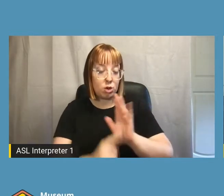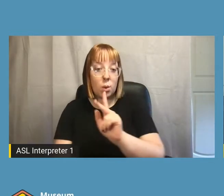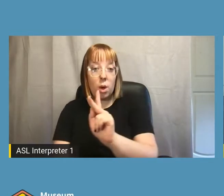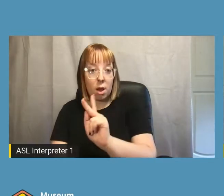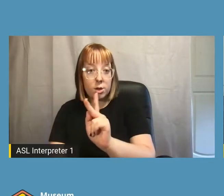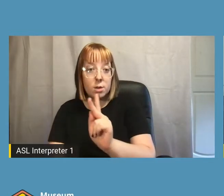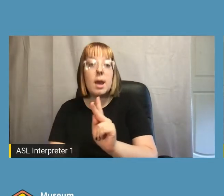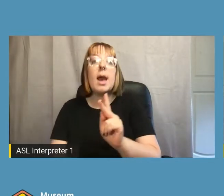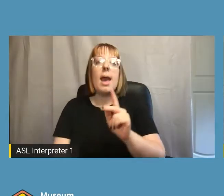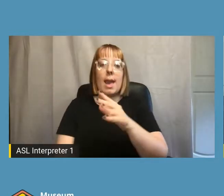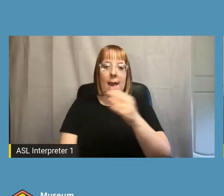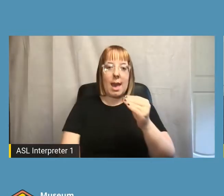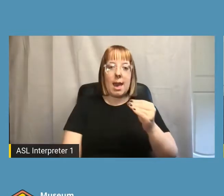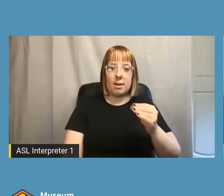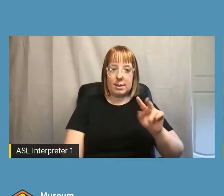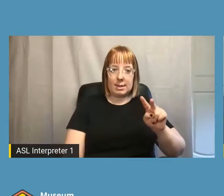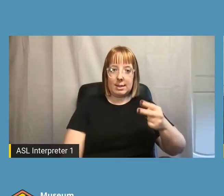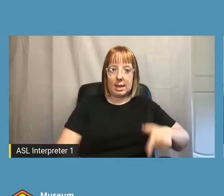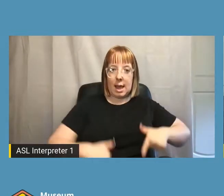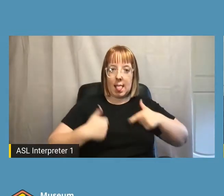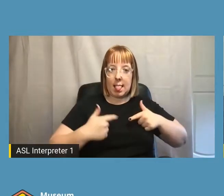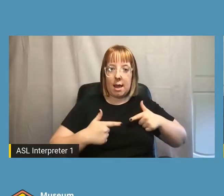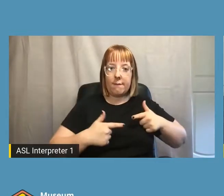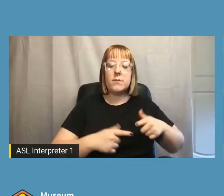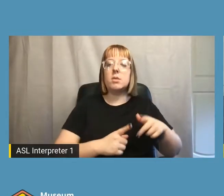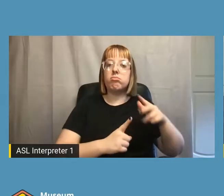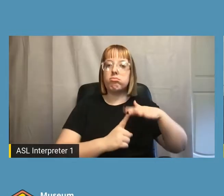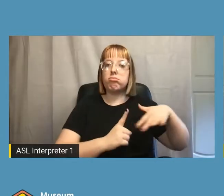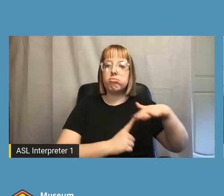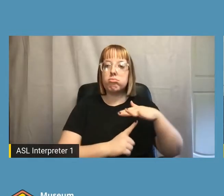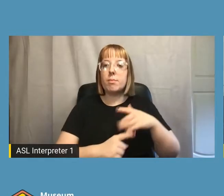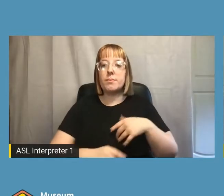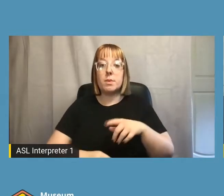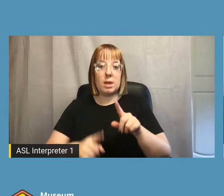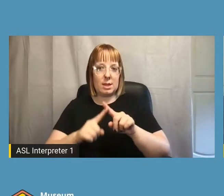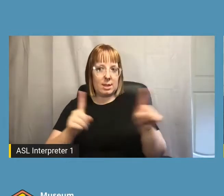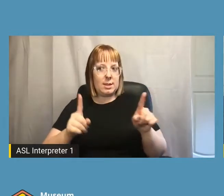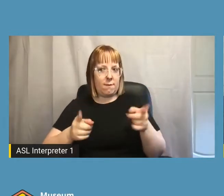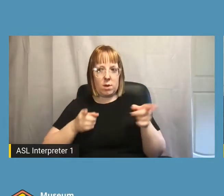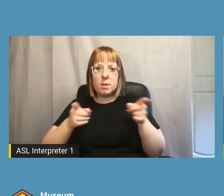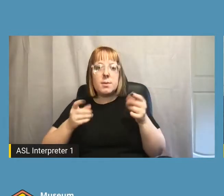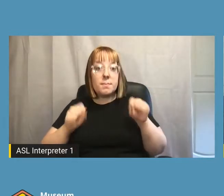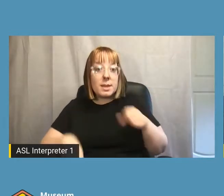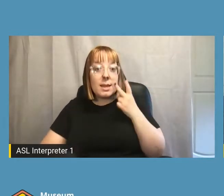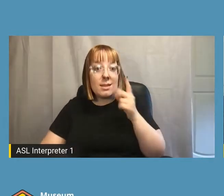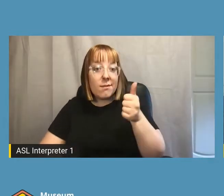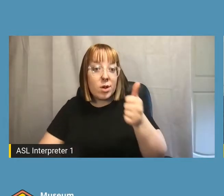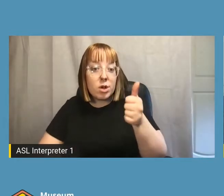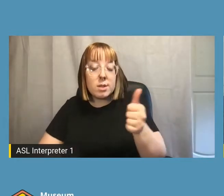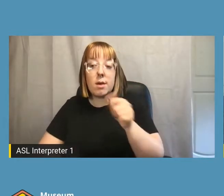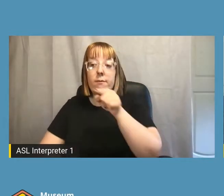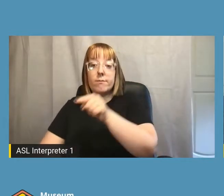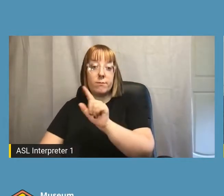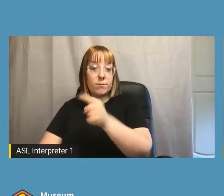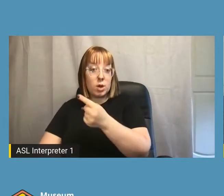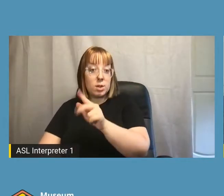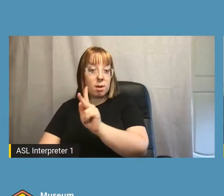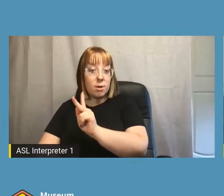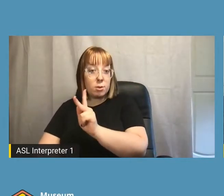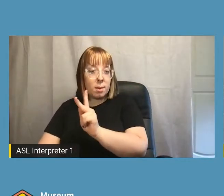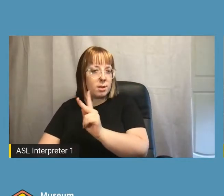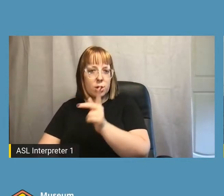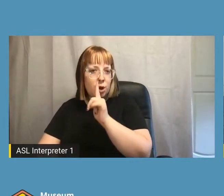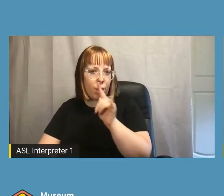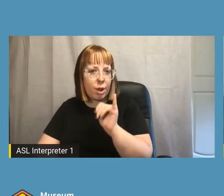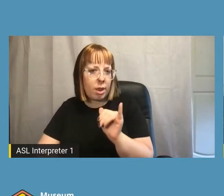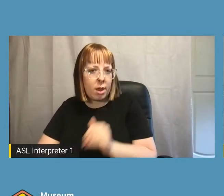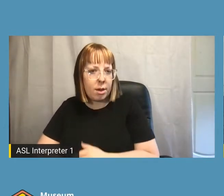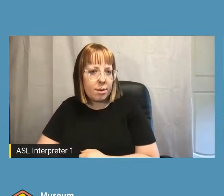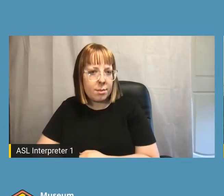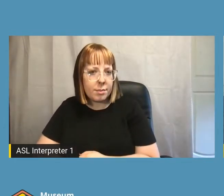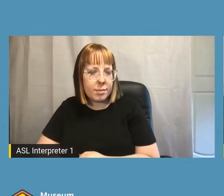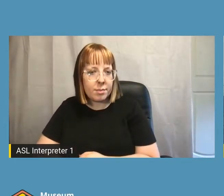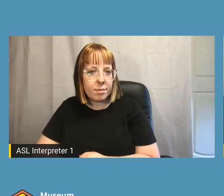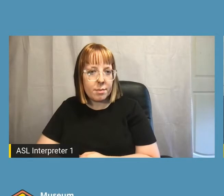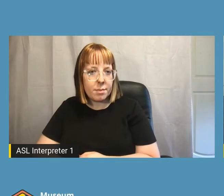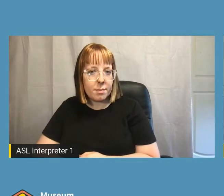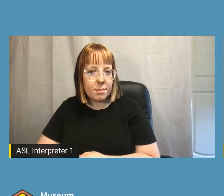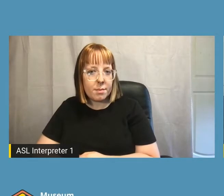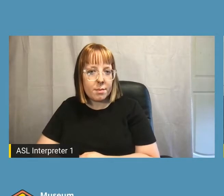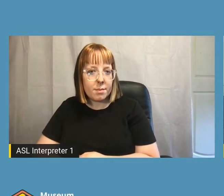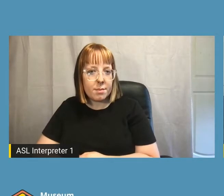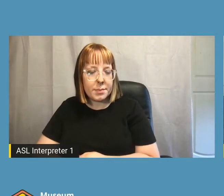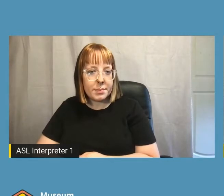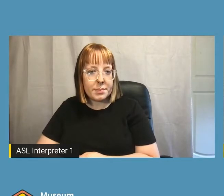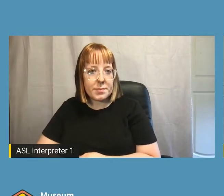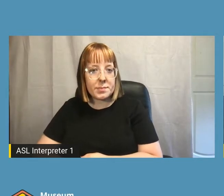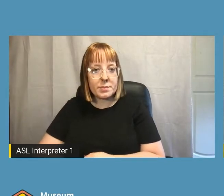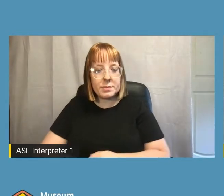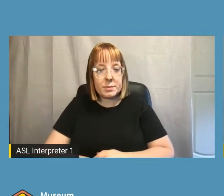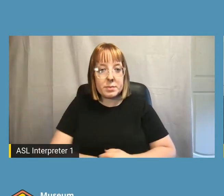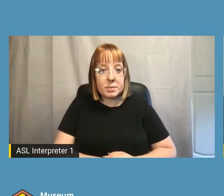life space so i'm going to show you the difference so let's look at cuts matrix